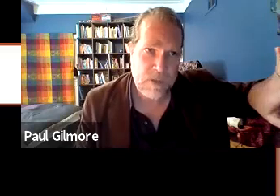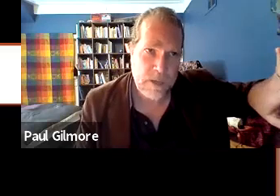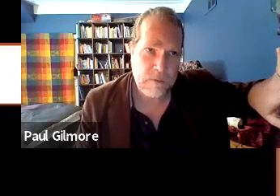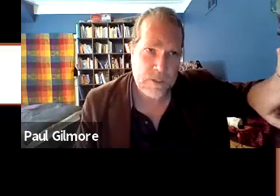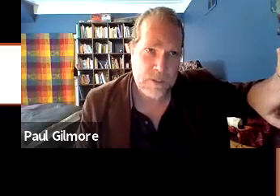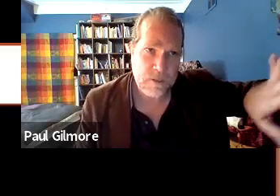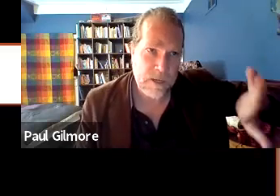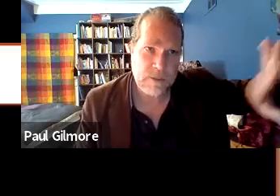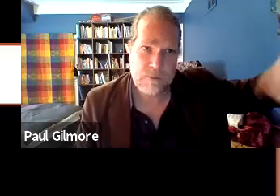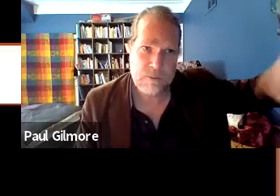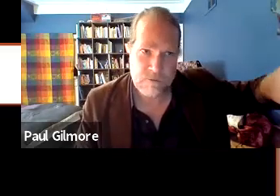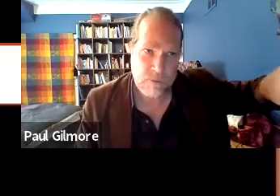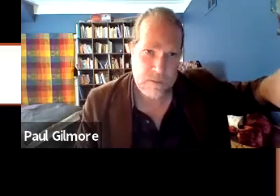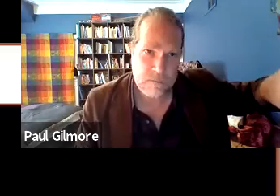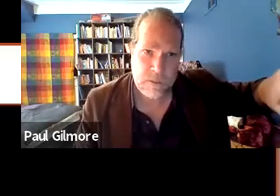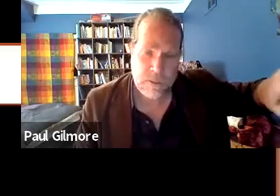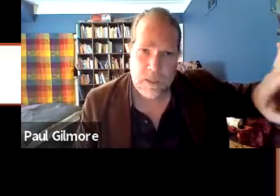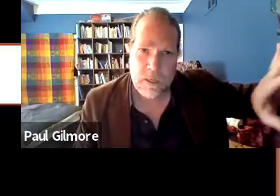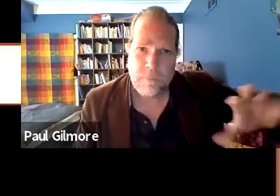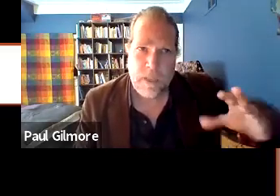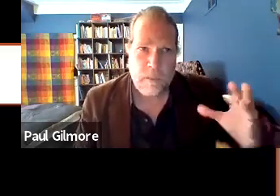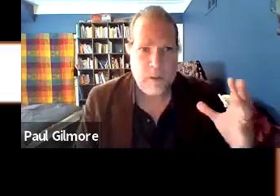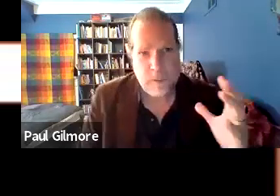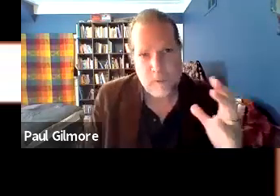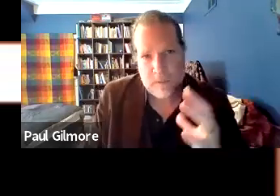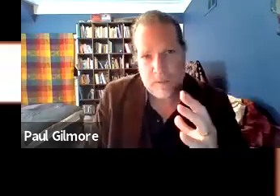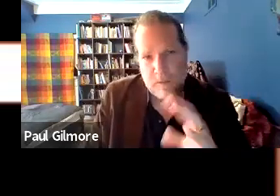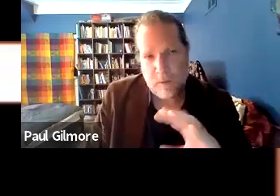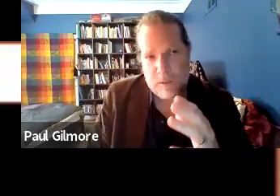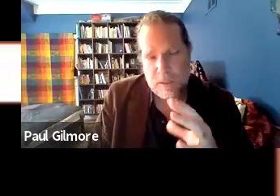of the Irish there the Irish were never welcomed. But when you look at the those